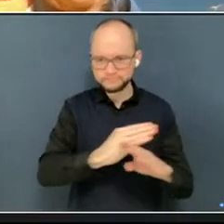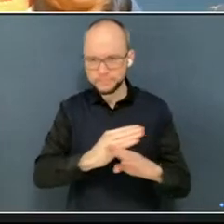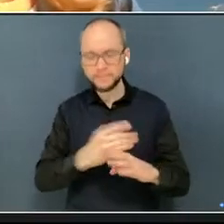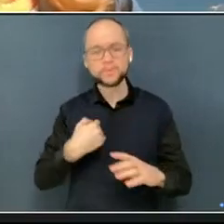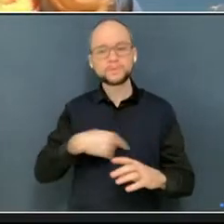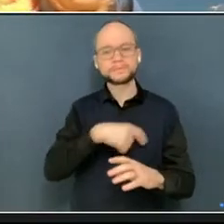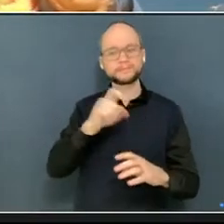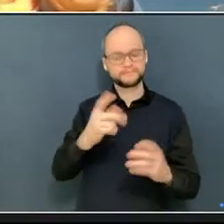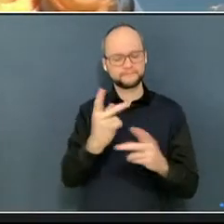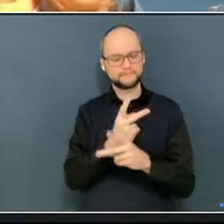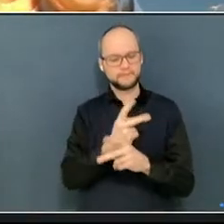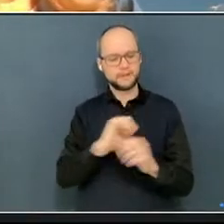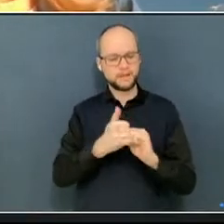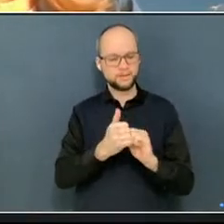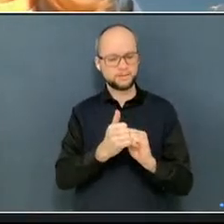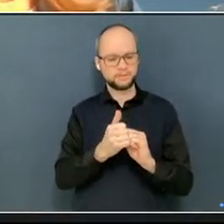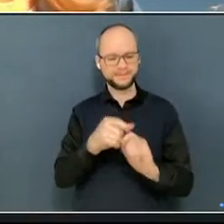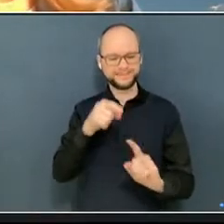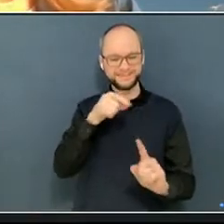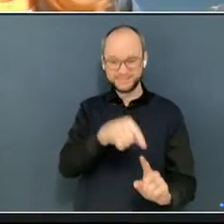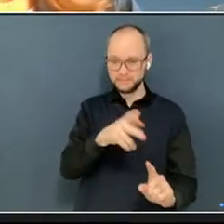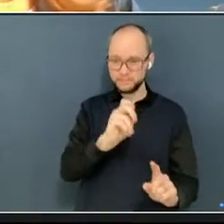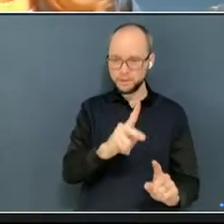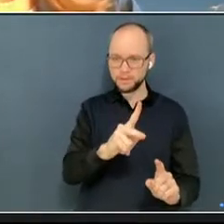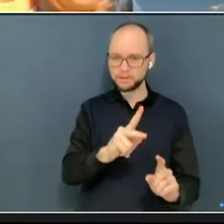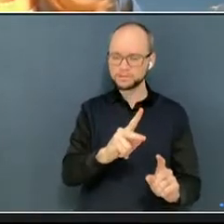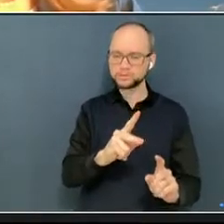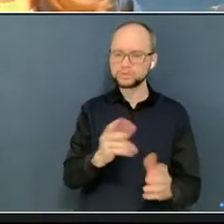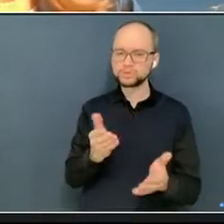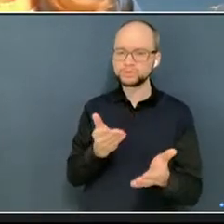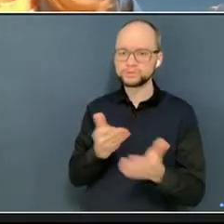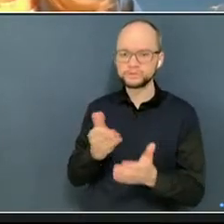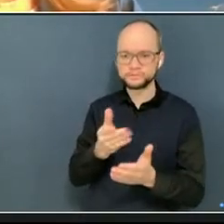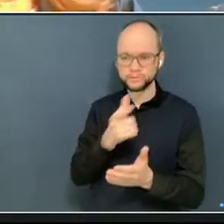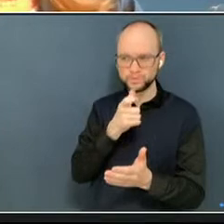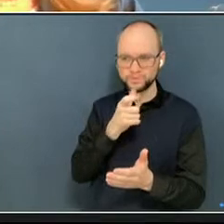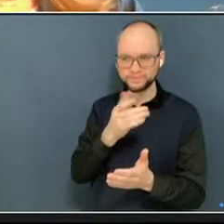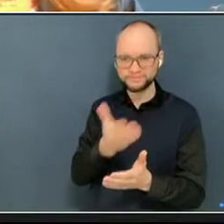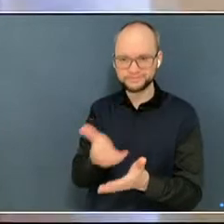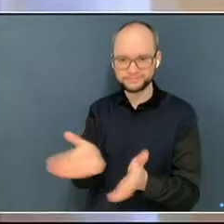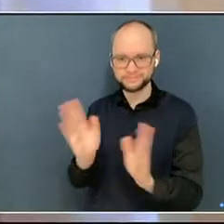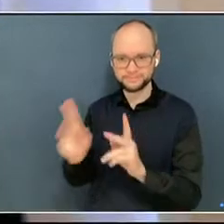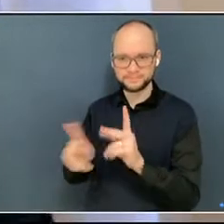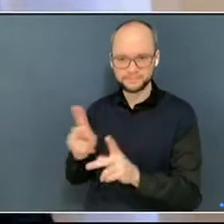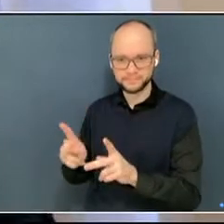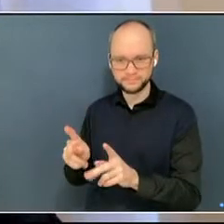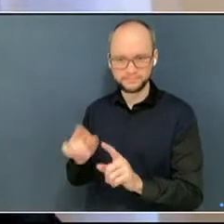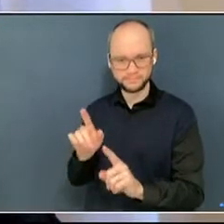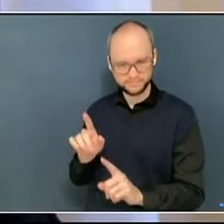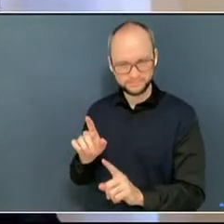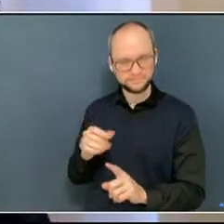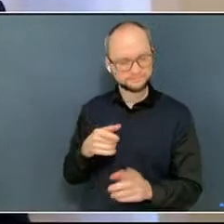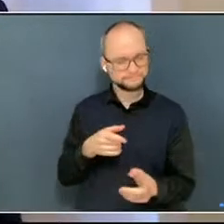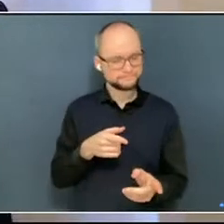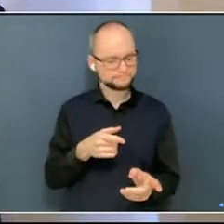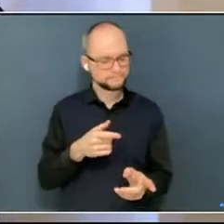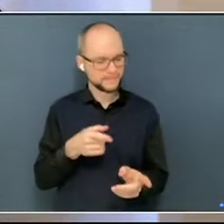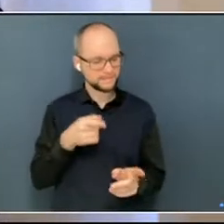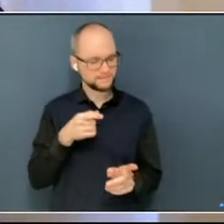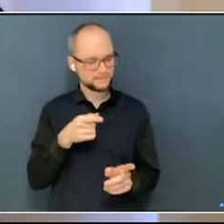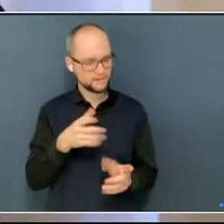to people. Does it have ‑‑ how can I turn this so that people can come to the parks